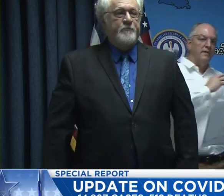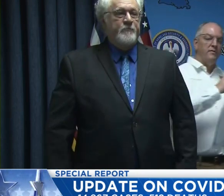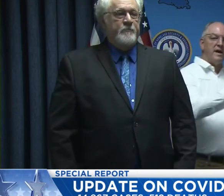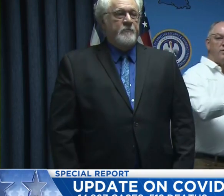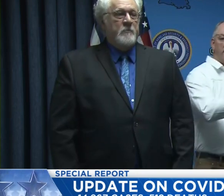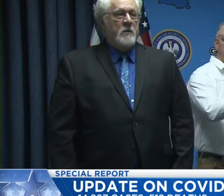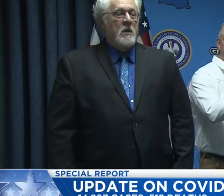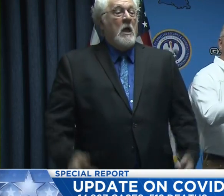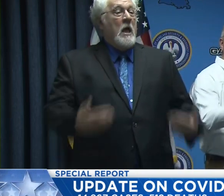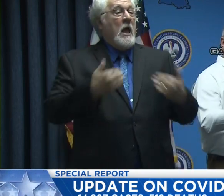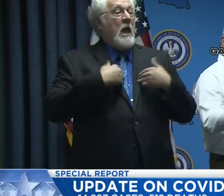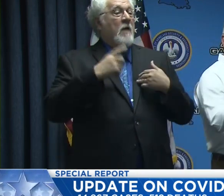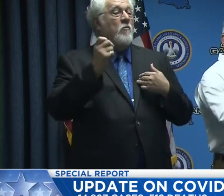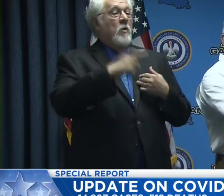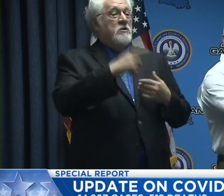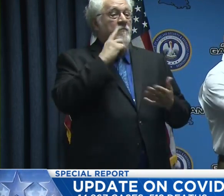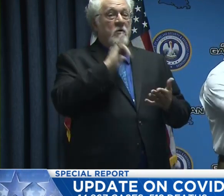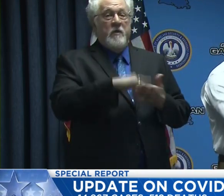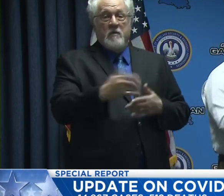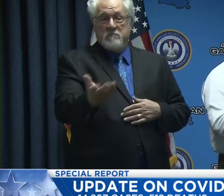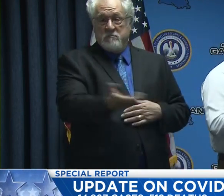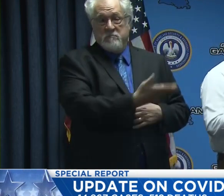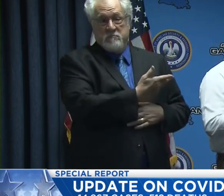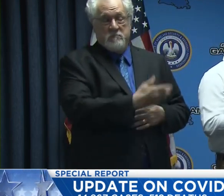TO BE ONE MORE STEP IN HELPING TO PROTECT US YOU'RE IN LOUISIANA.